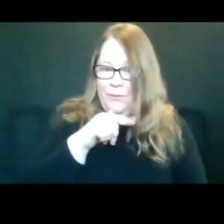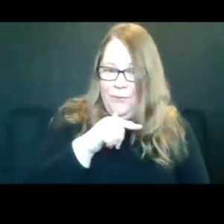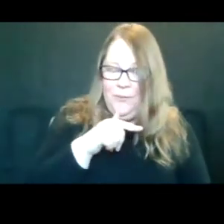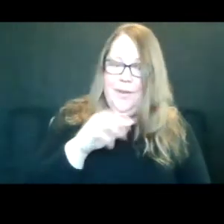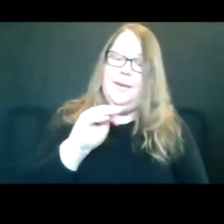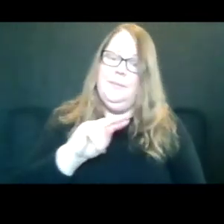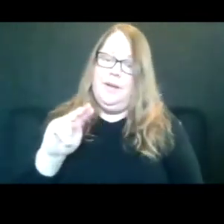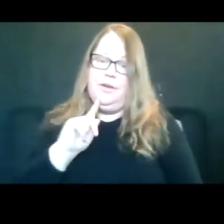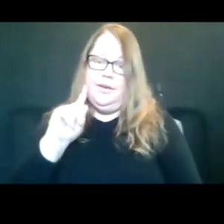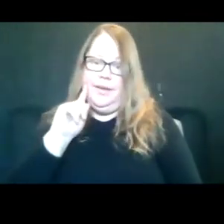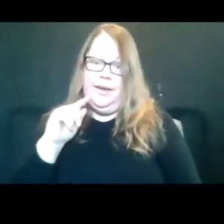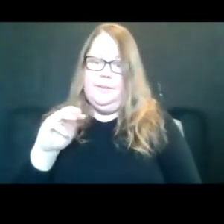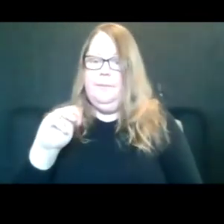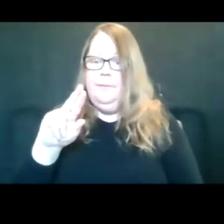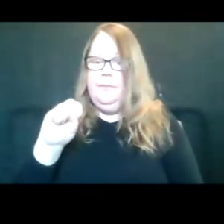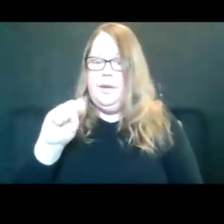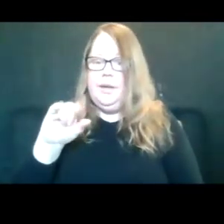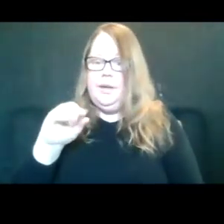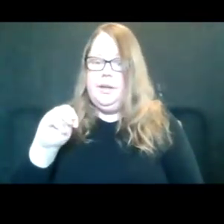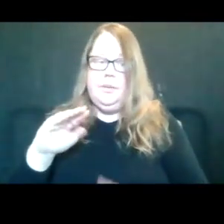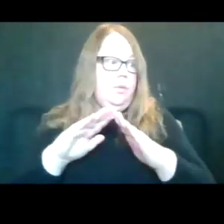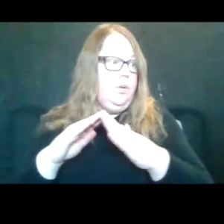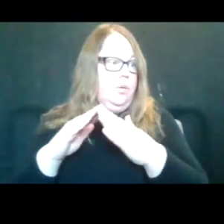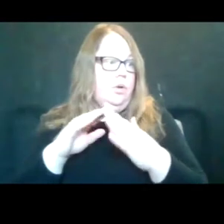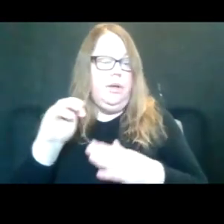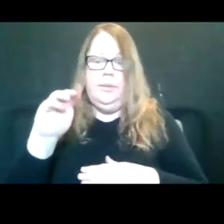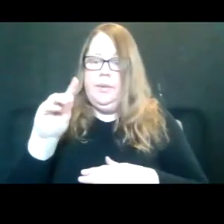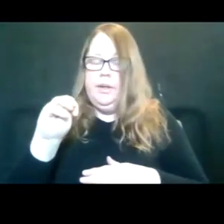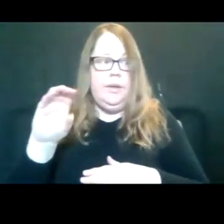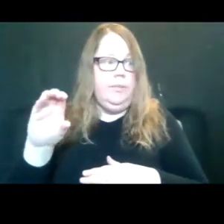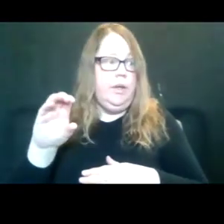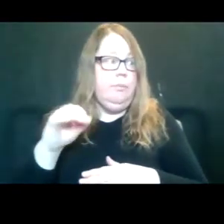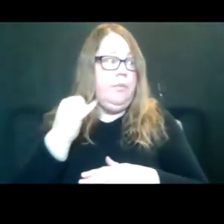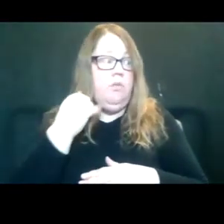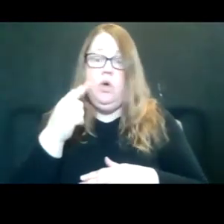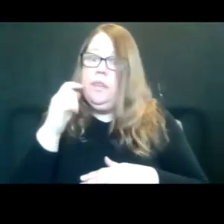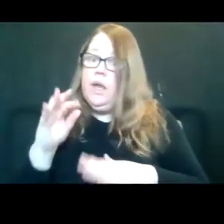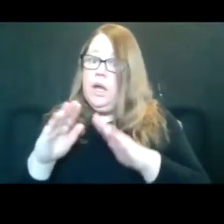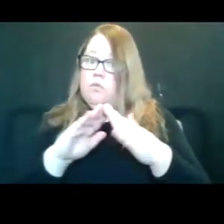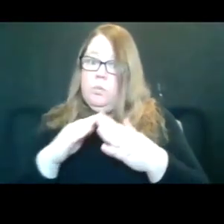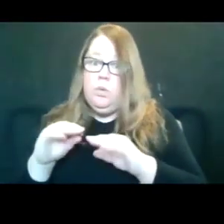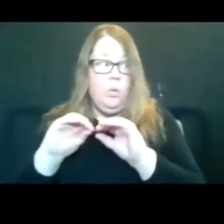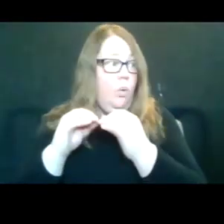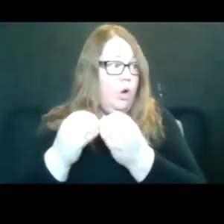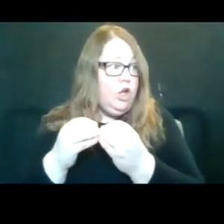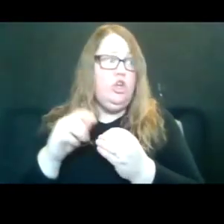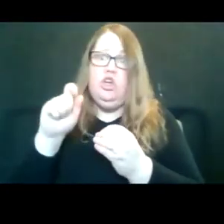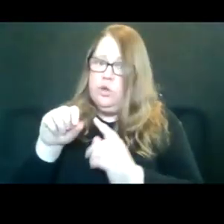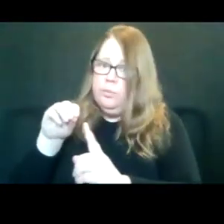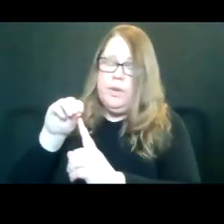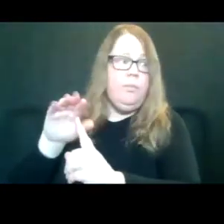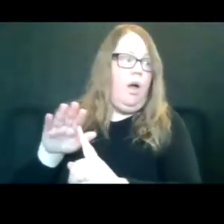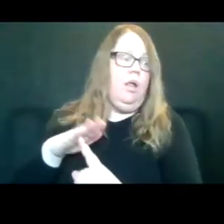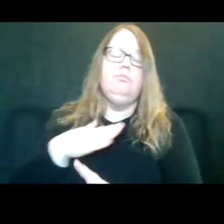Deaf Muslim Community (MDMC). If you can think of a community organization who should be